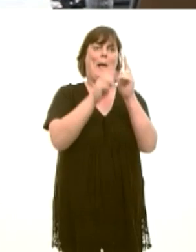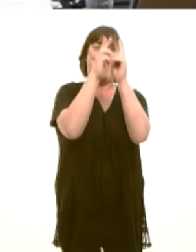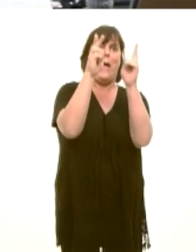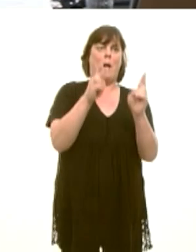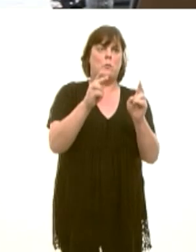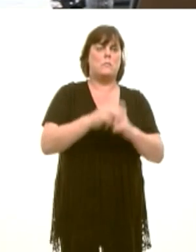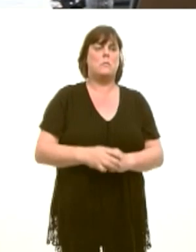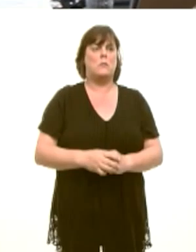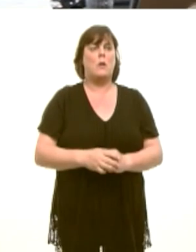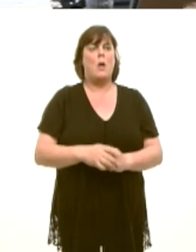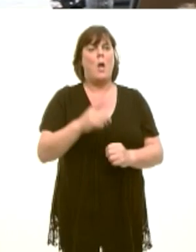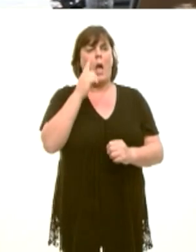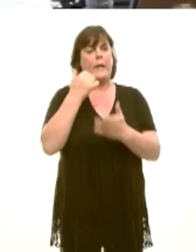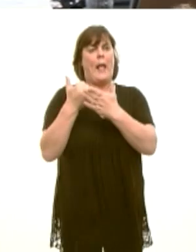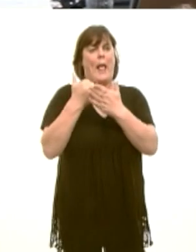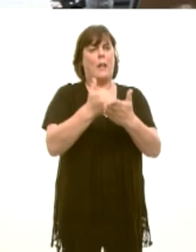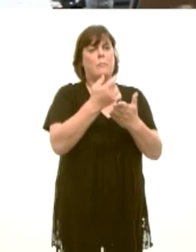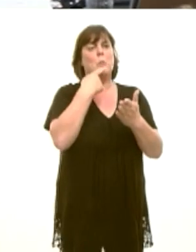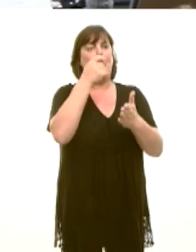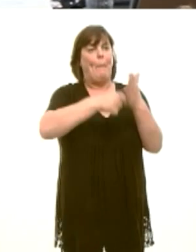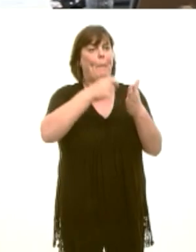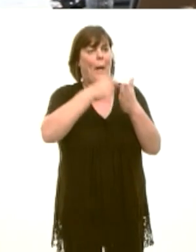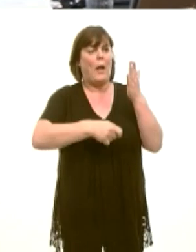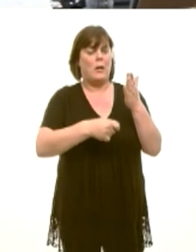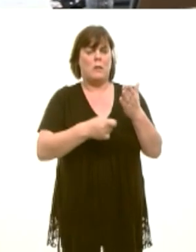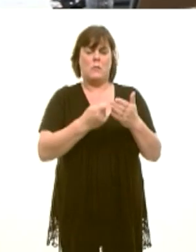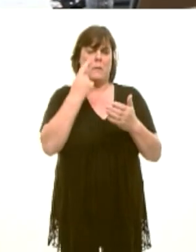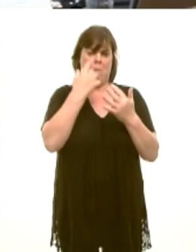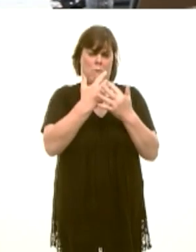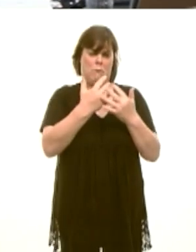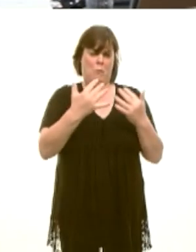help to buy we have seen a significant increase in the number of first-time buyers who are